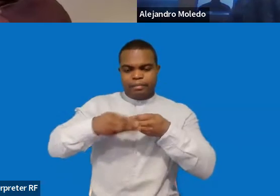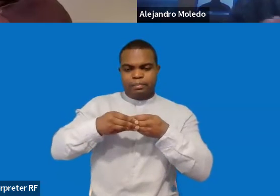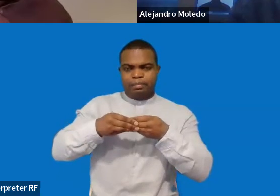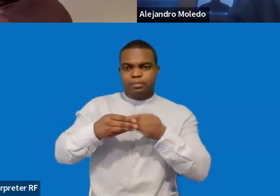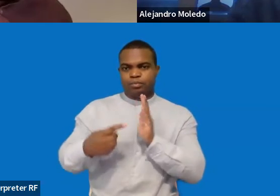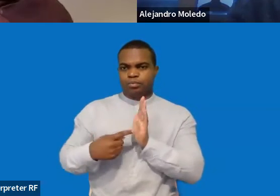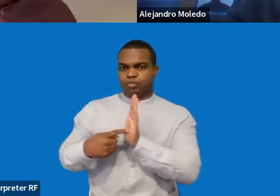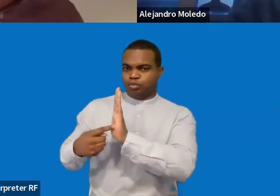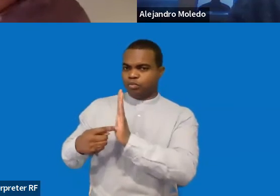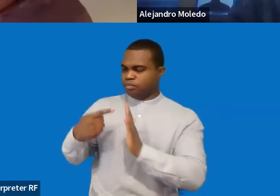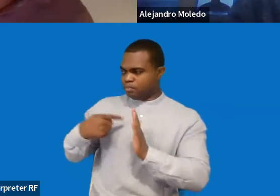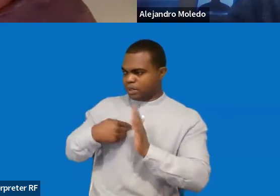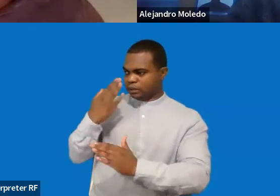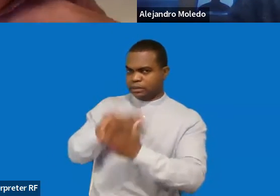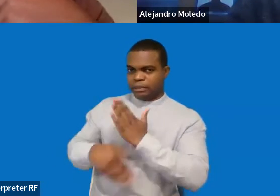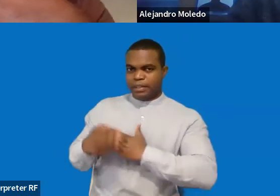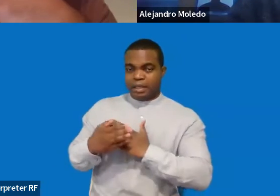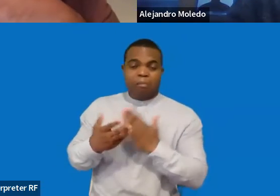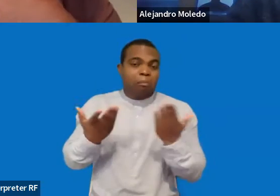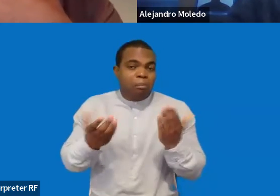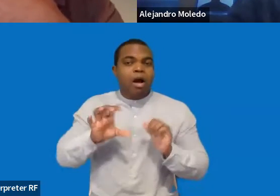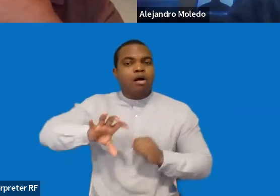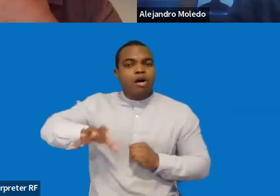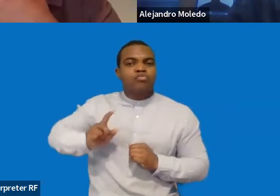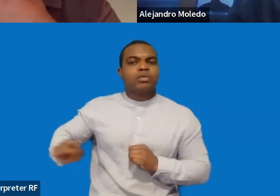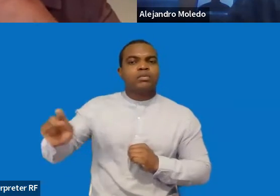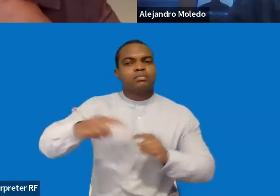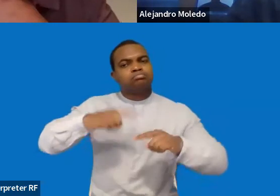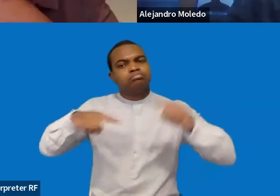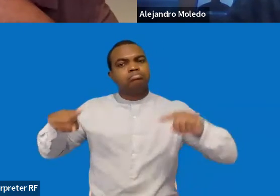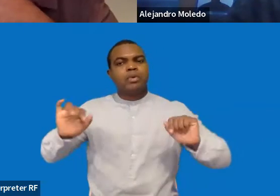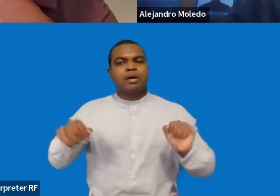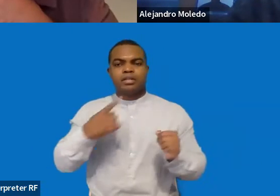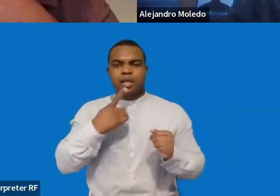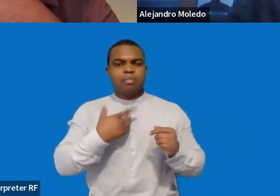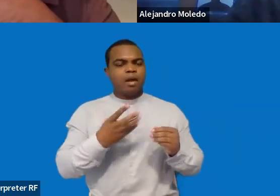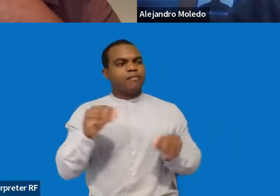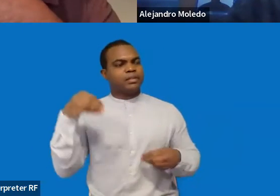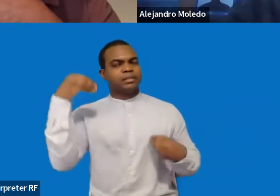that you could combine the national disability card and the European Disability Card.